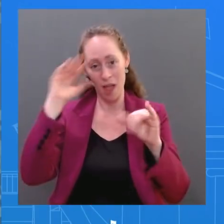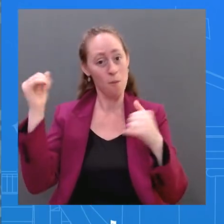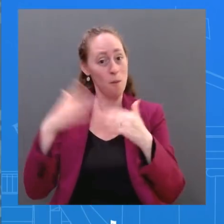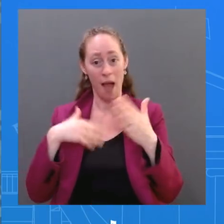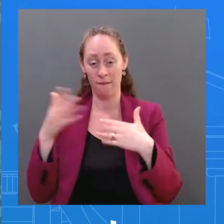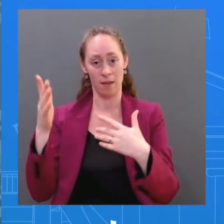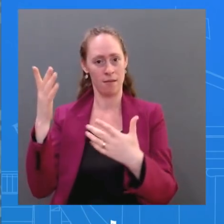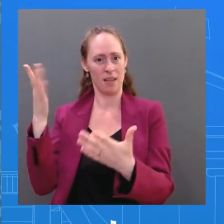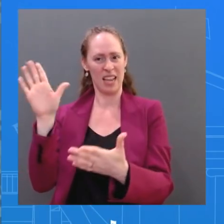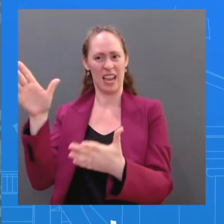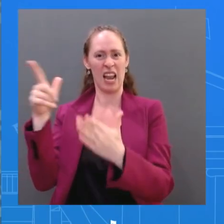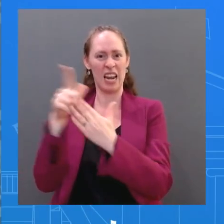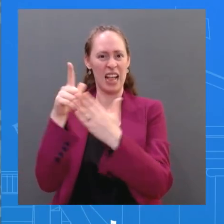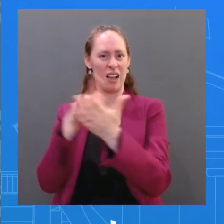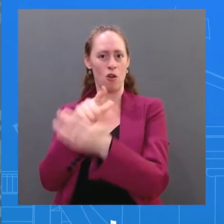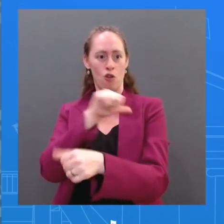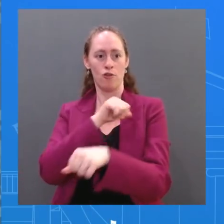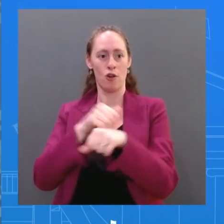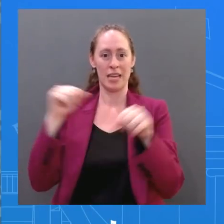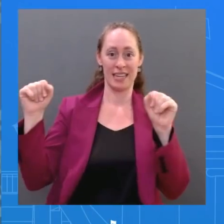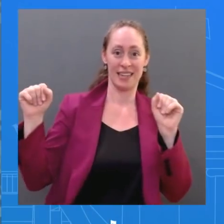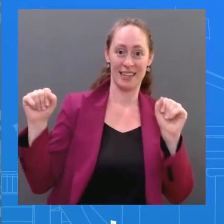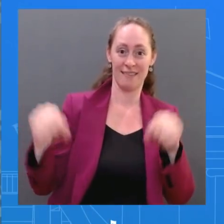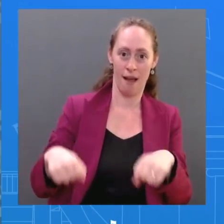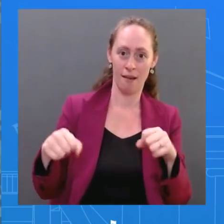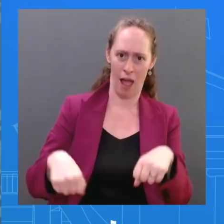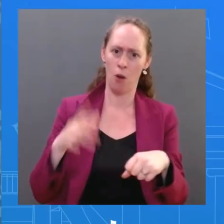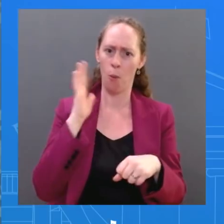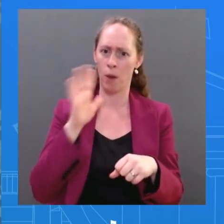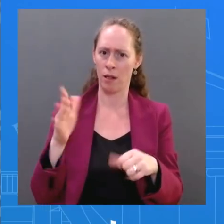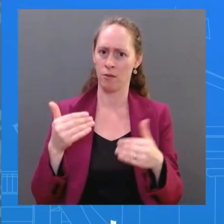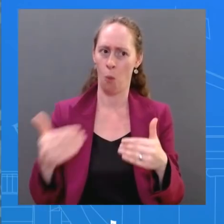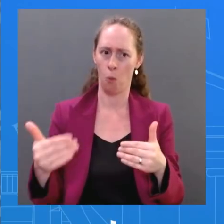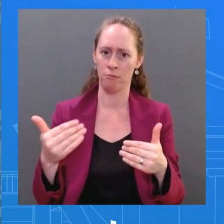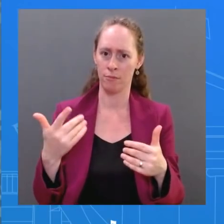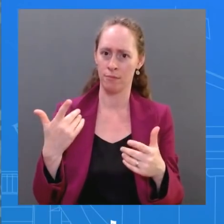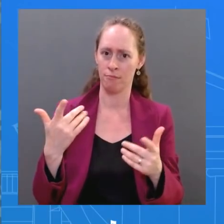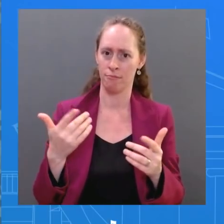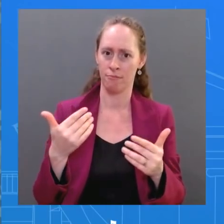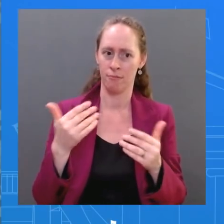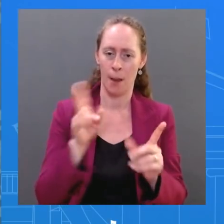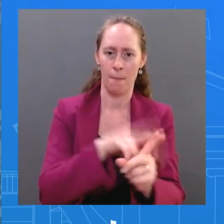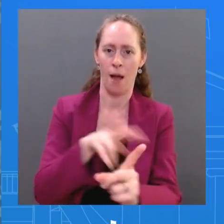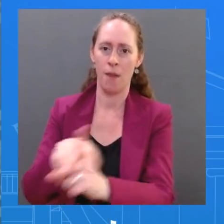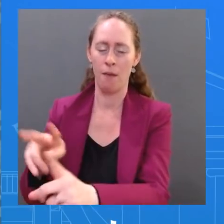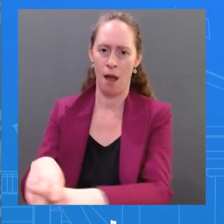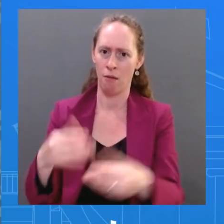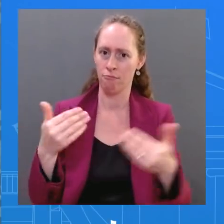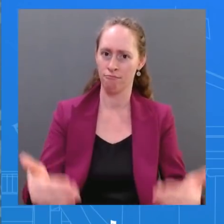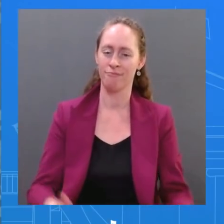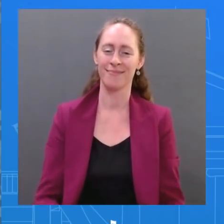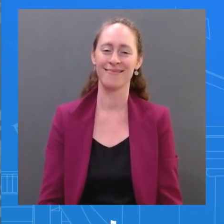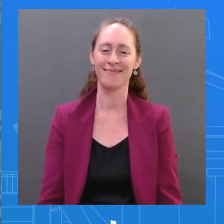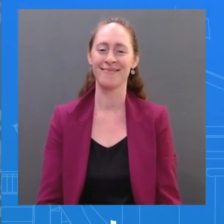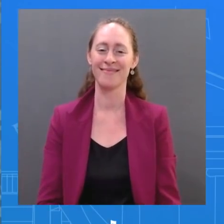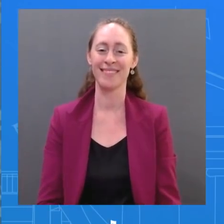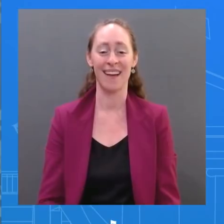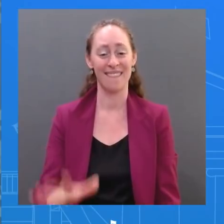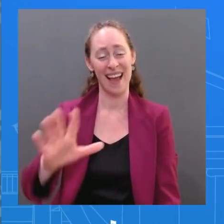women's rights, in particular, as we're speaking about Roe. And I don't want to get ahead of him. But I assure you, you will hear from him in a short order.